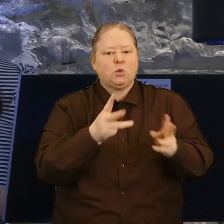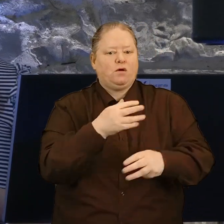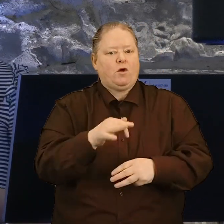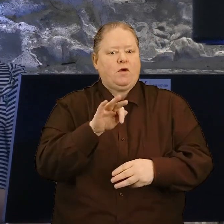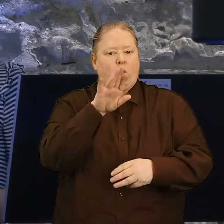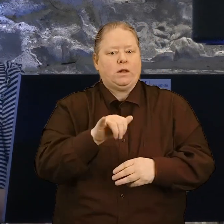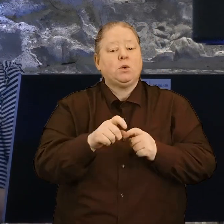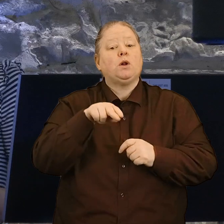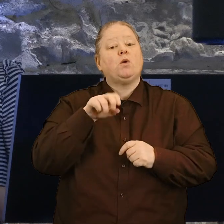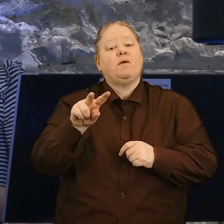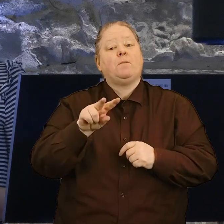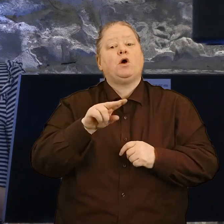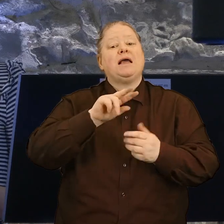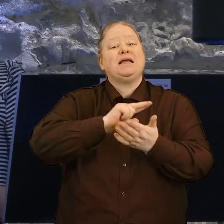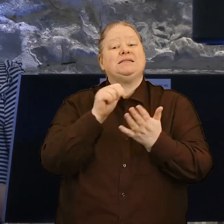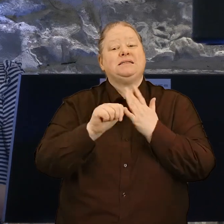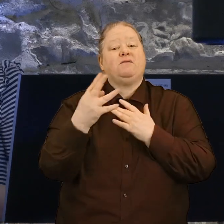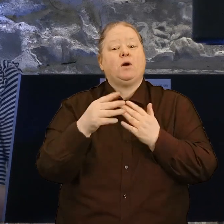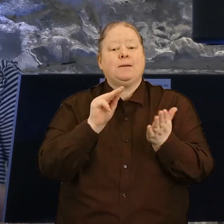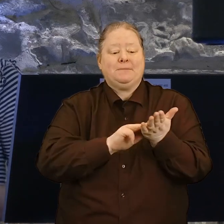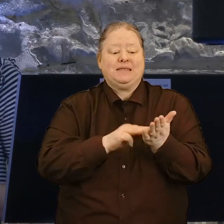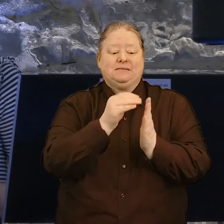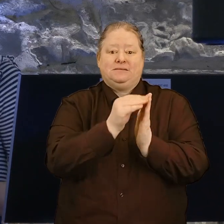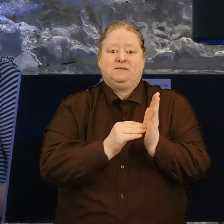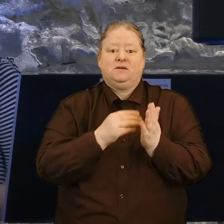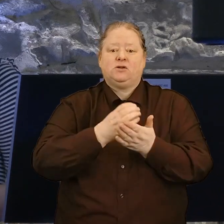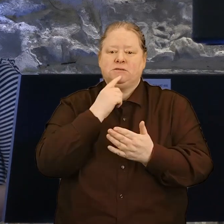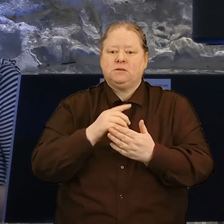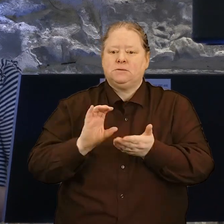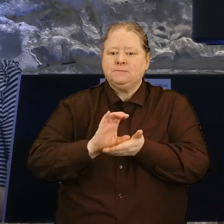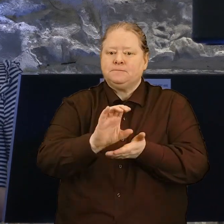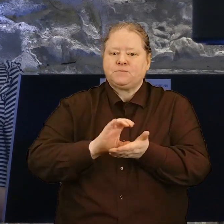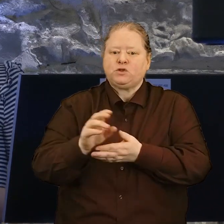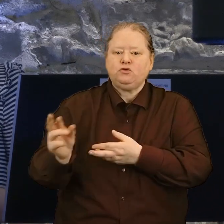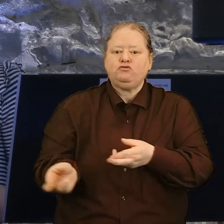So in November 1864, the minutes of the College record that subscriptions were to be raised from the fellows for a bust of